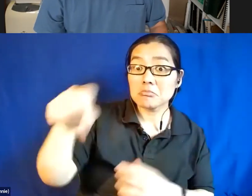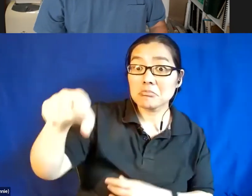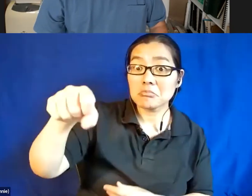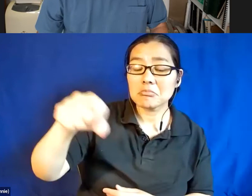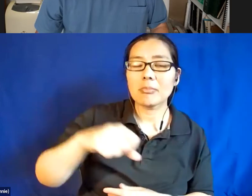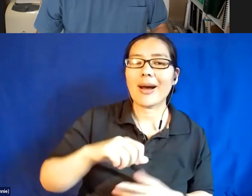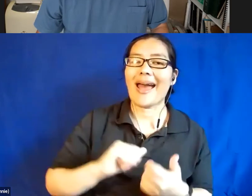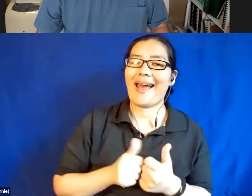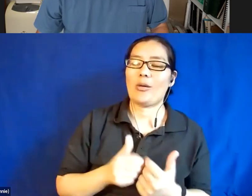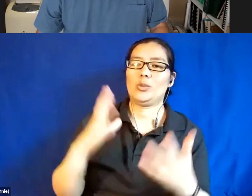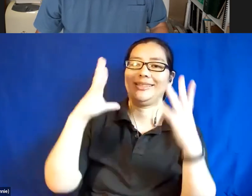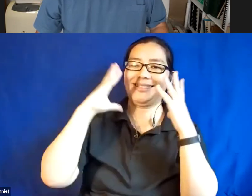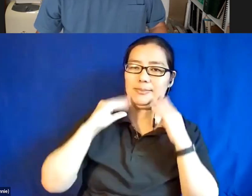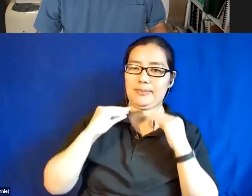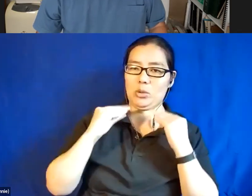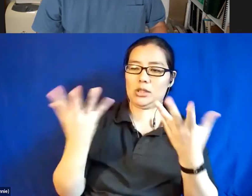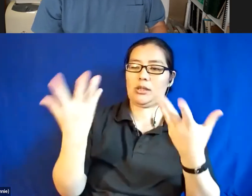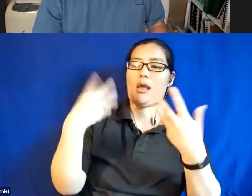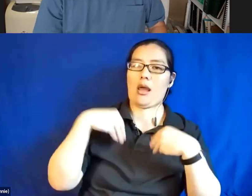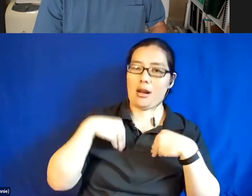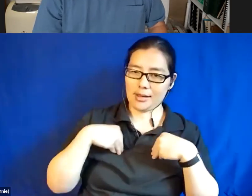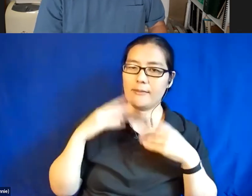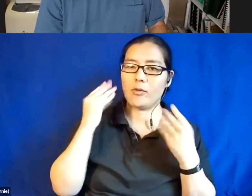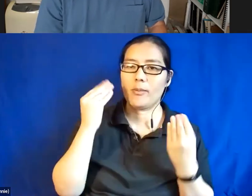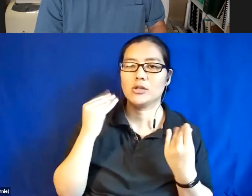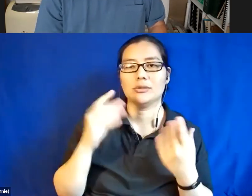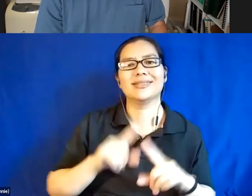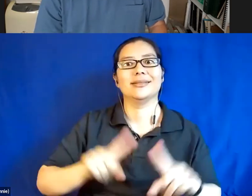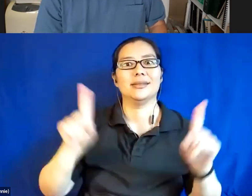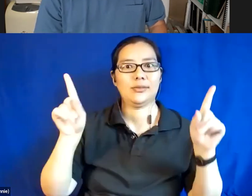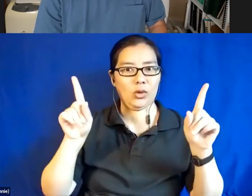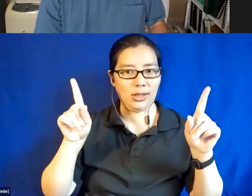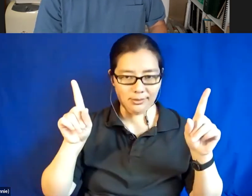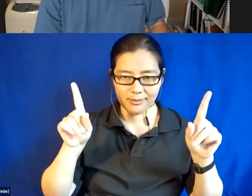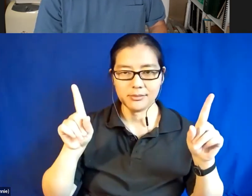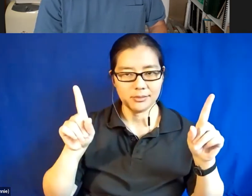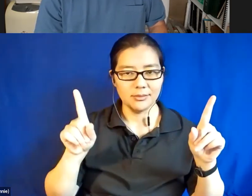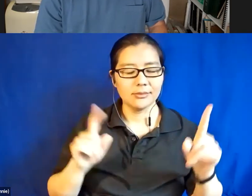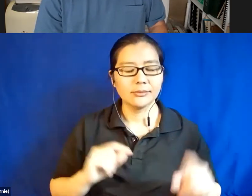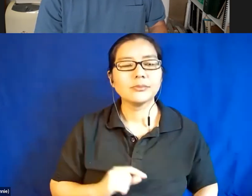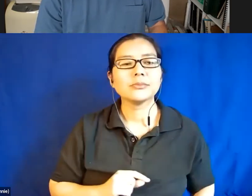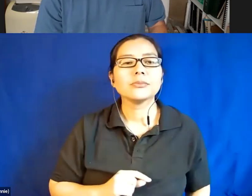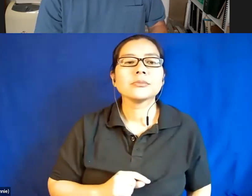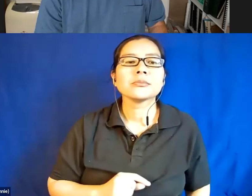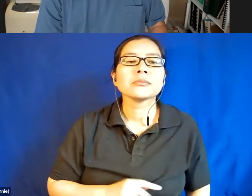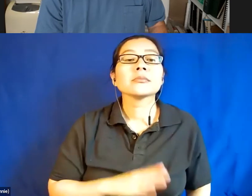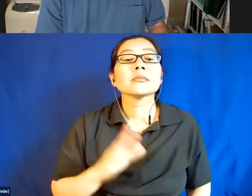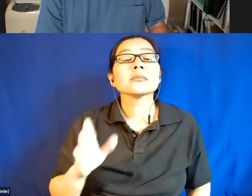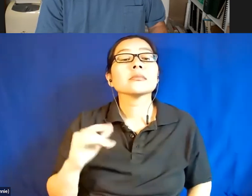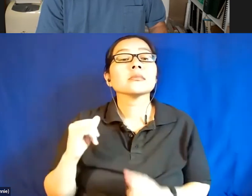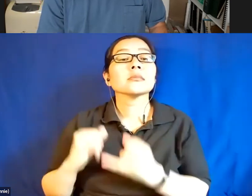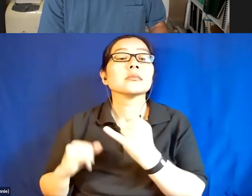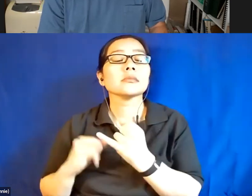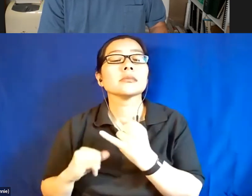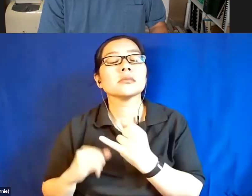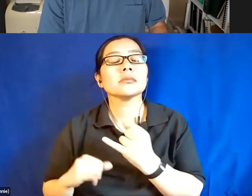information for most people is very different. And then the last thing that